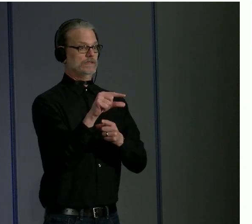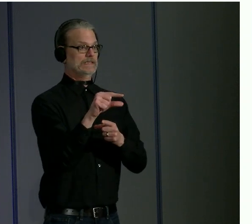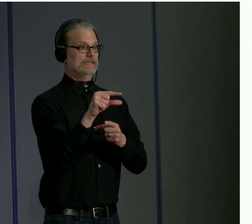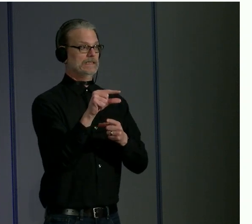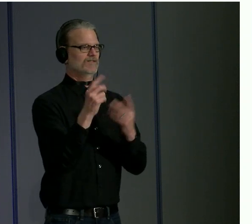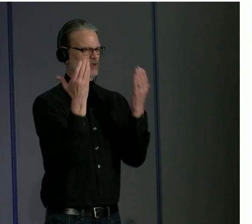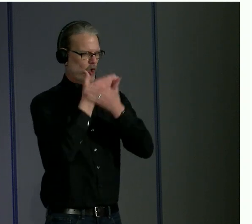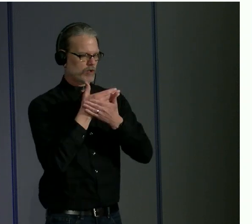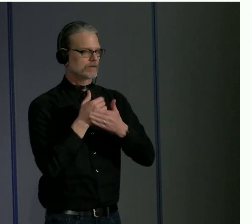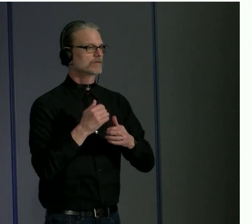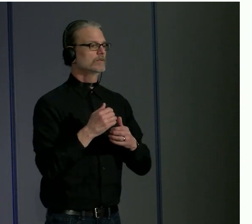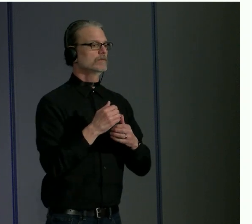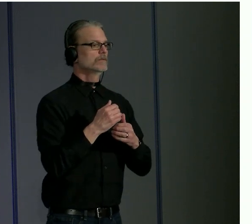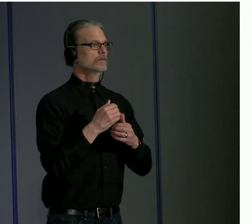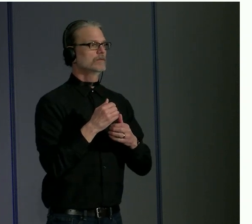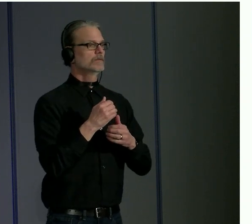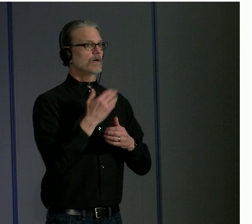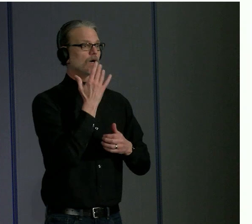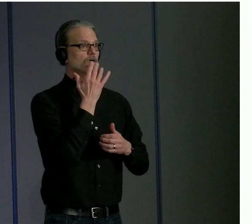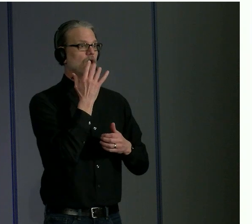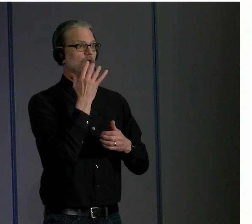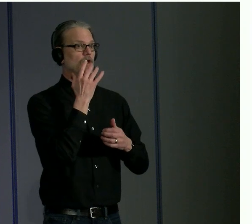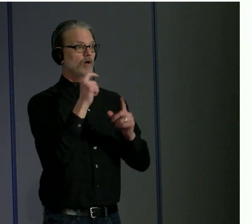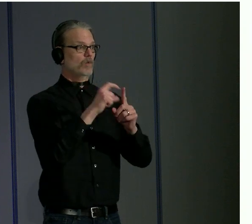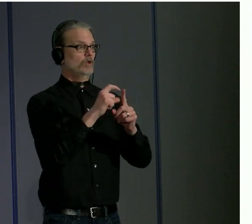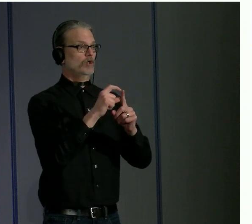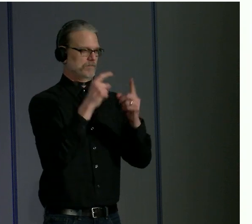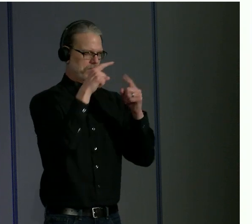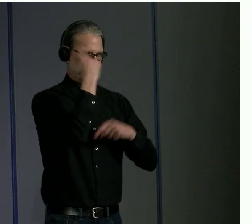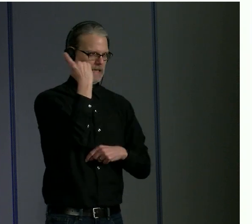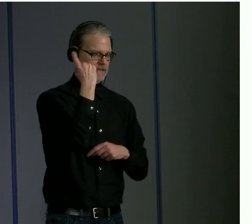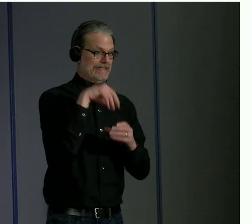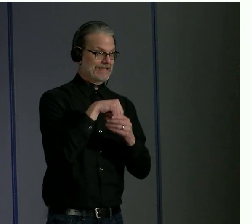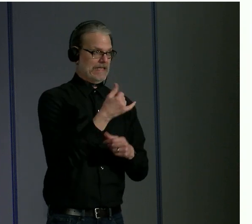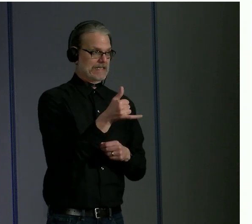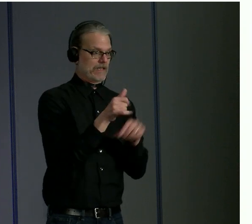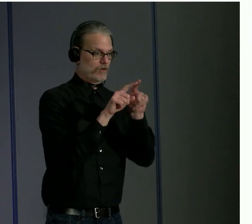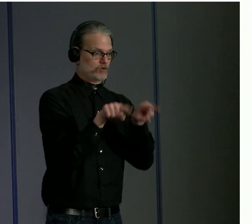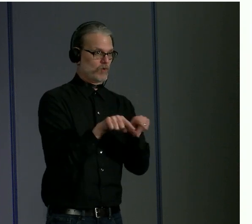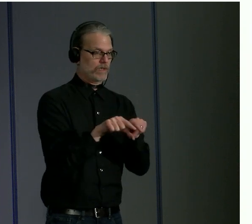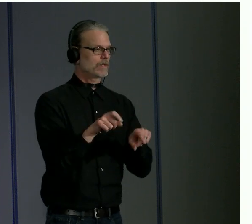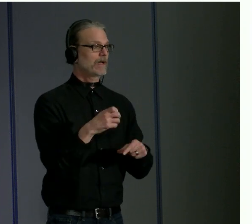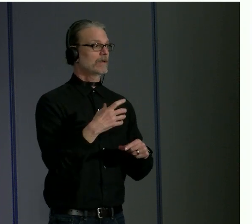change our text color to black in the yellow square, and white on red is an accessible